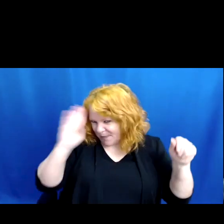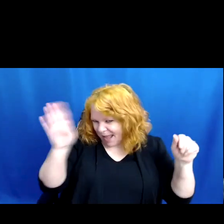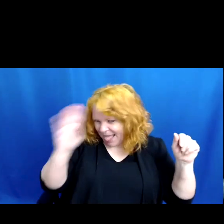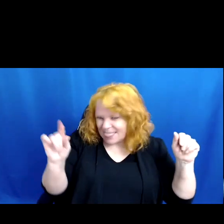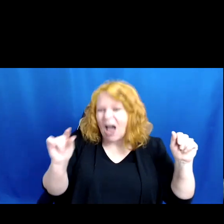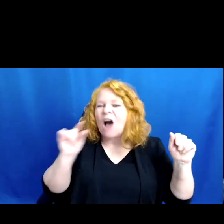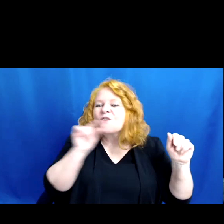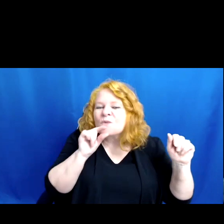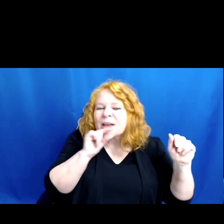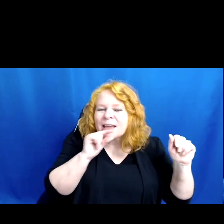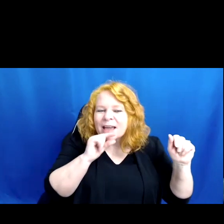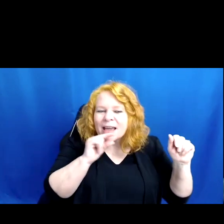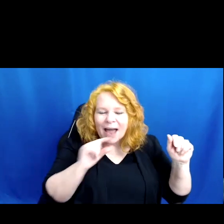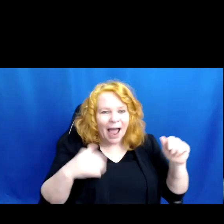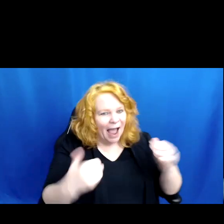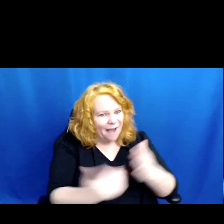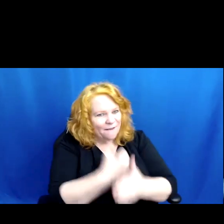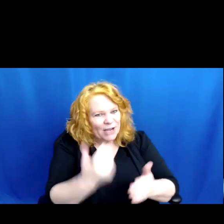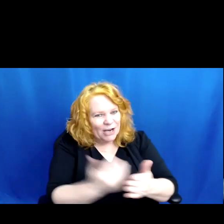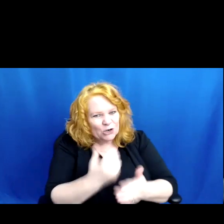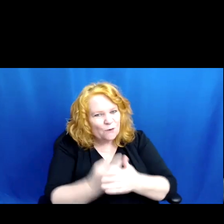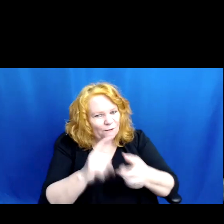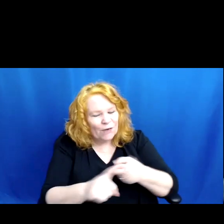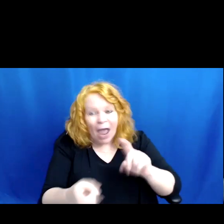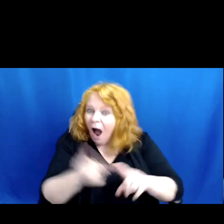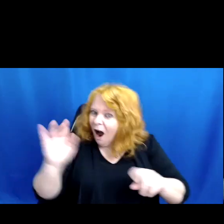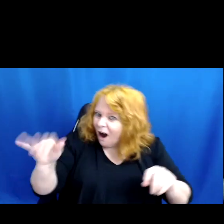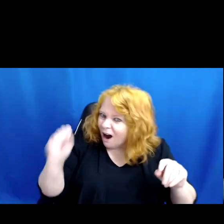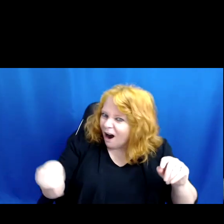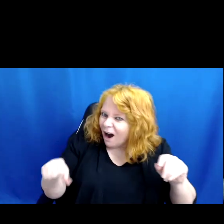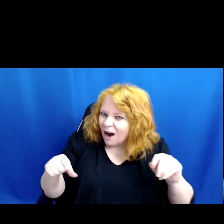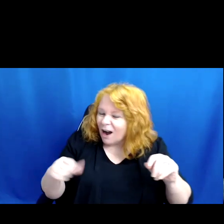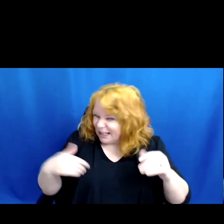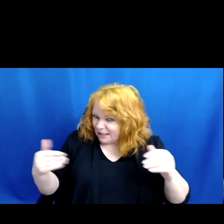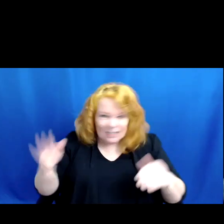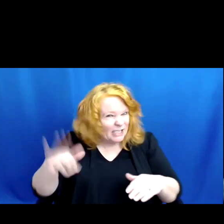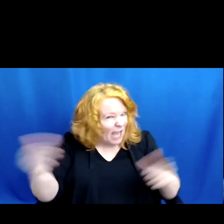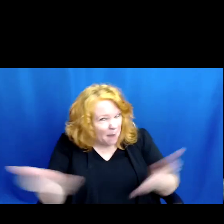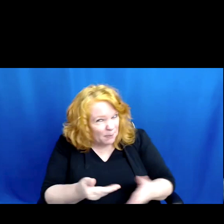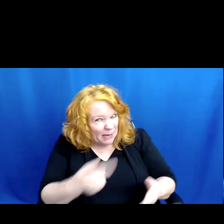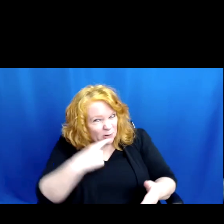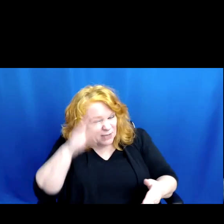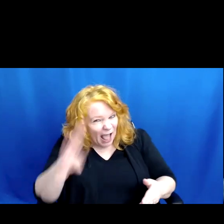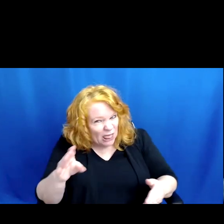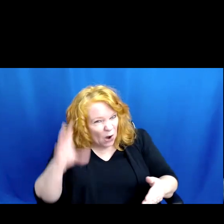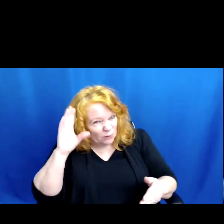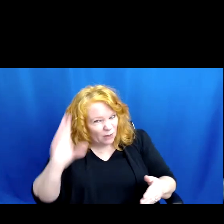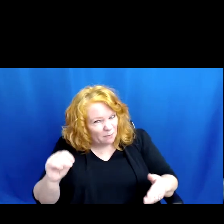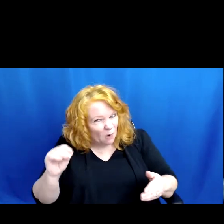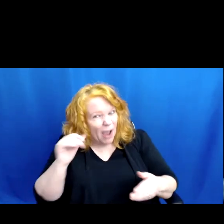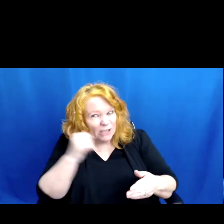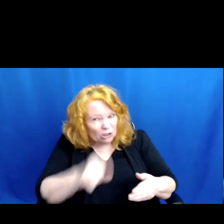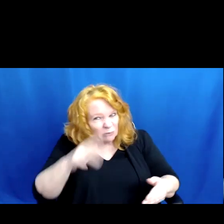Gwyn can I bring him to say hello to the boys and girls and moms and dads and grandmas and